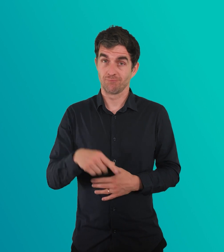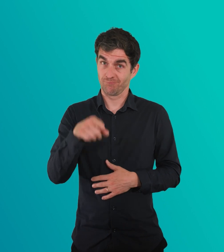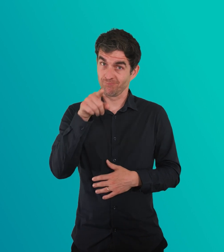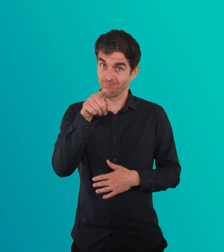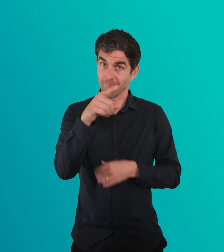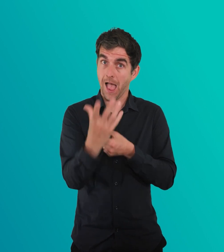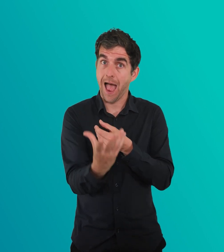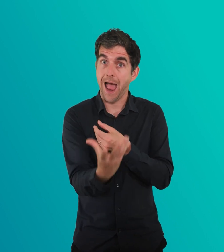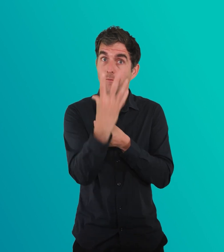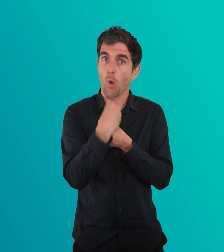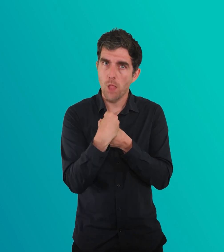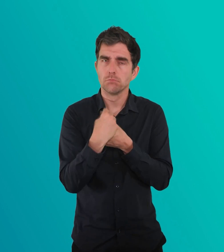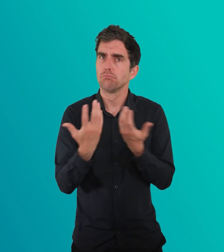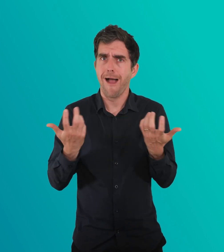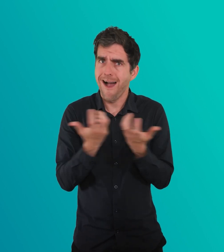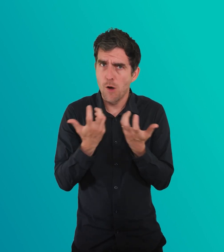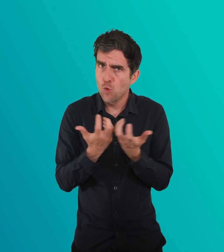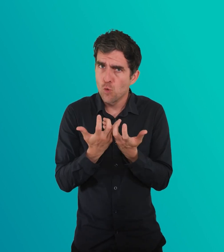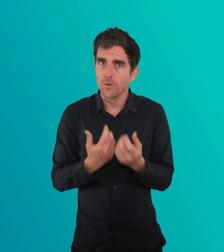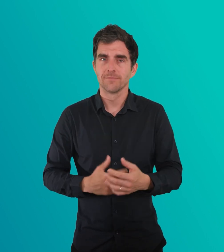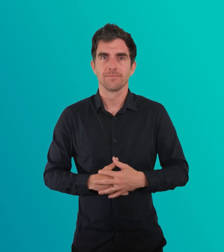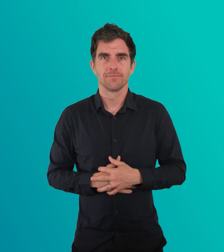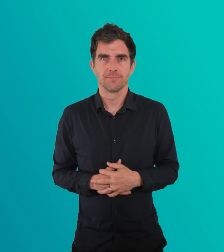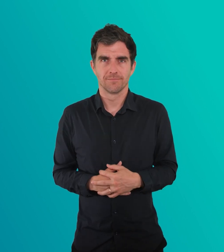How do you get involved?